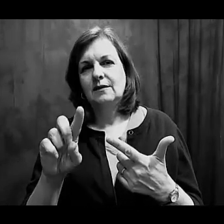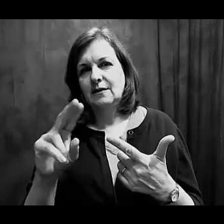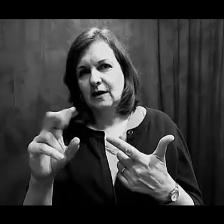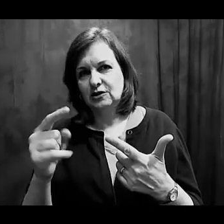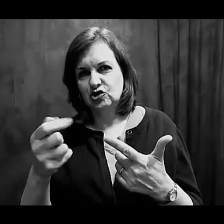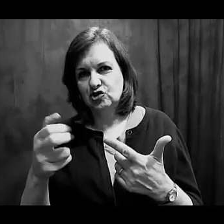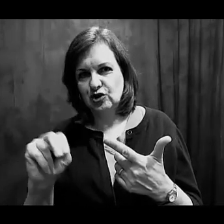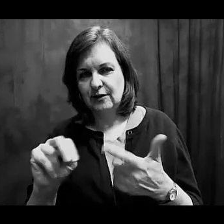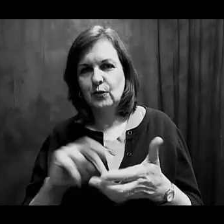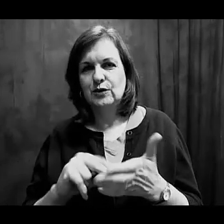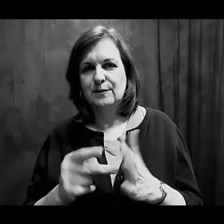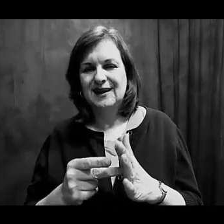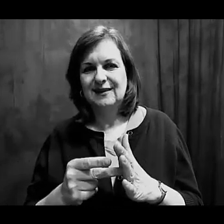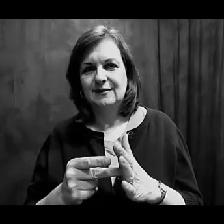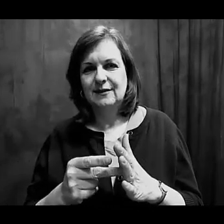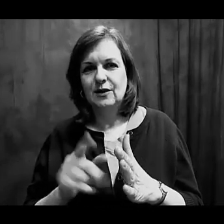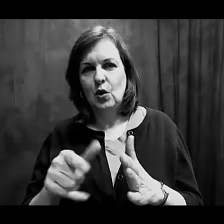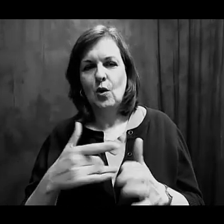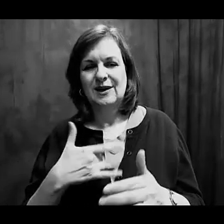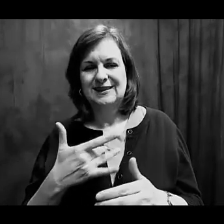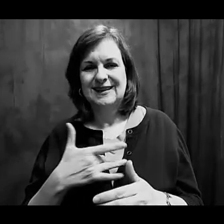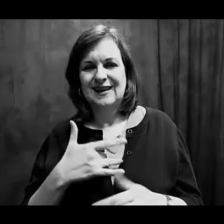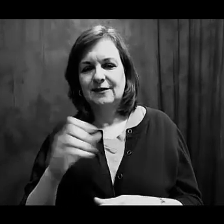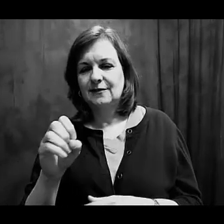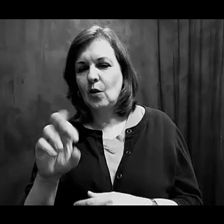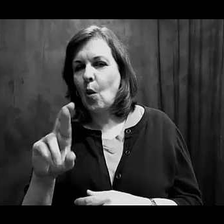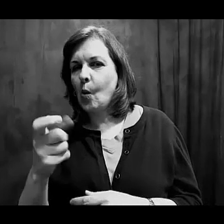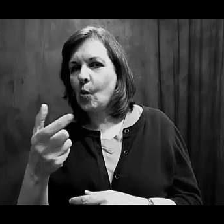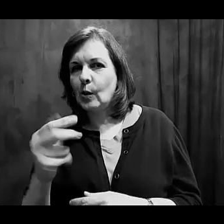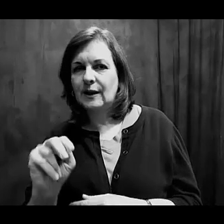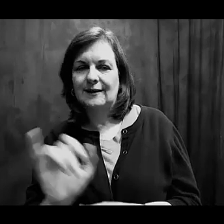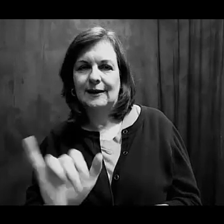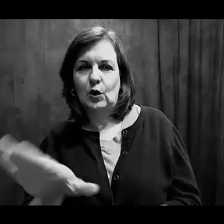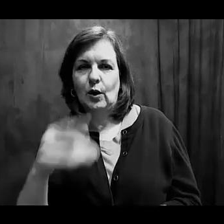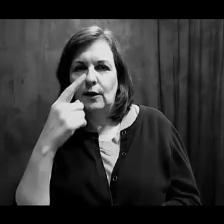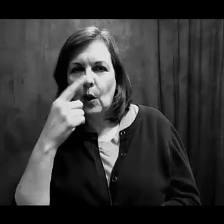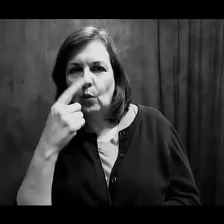or your sense organ -- we're talking about like your nose or something